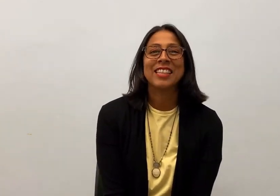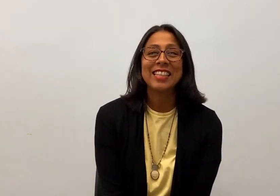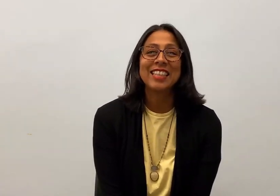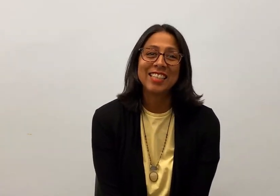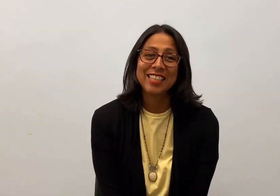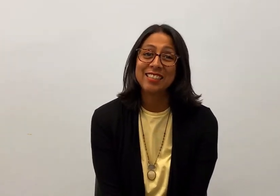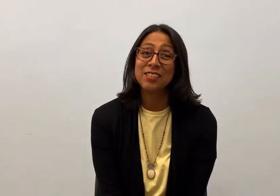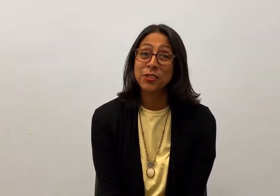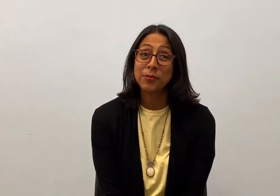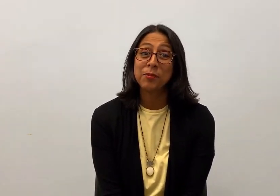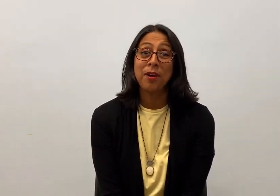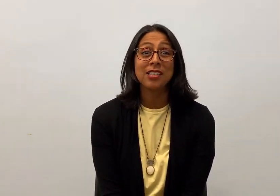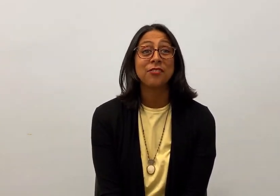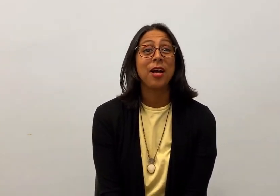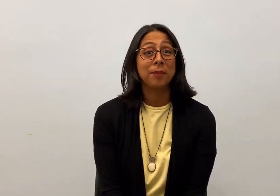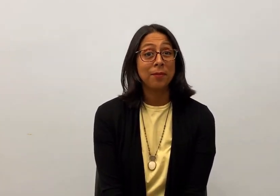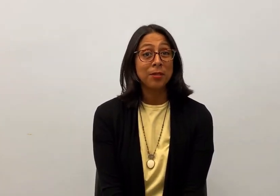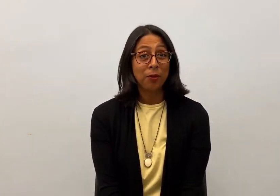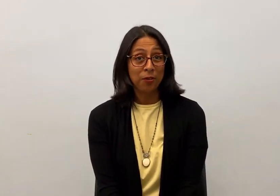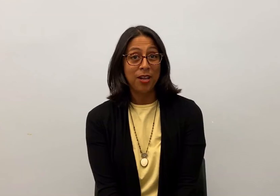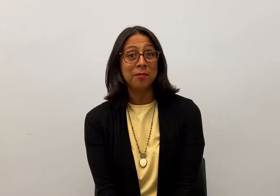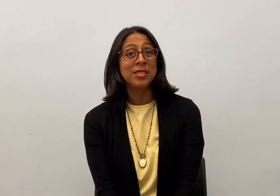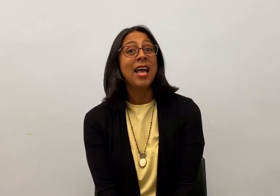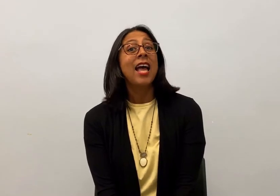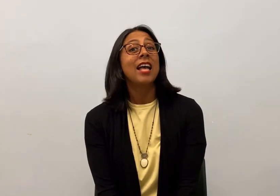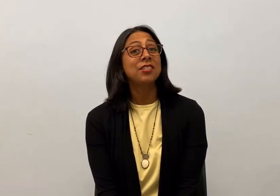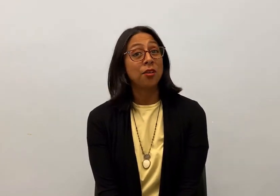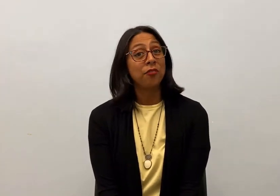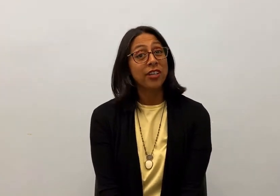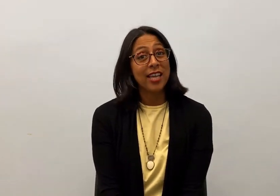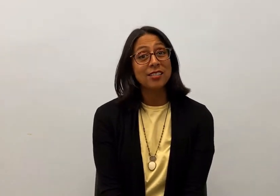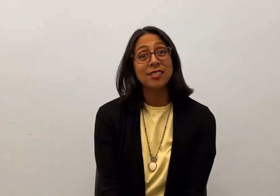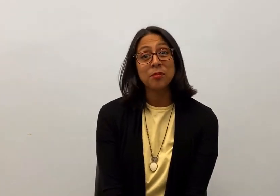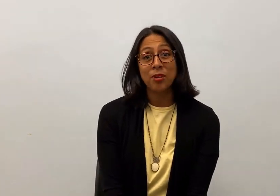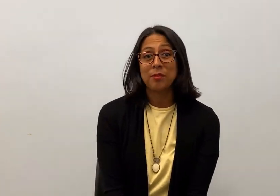Click the link in the description box for upcoming programs, and don’t forget to subscribe